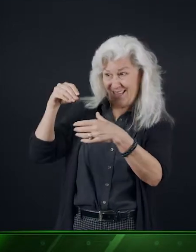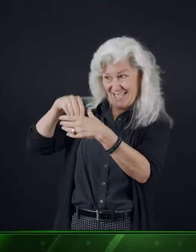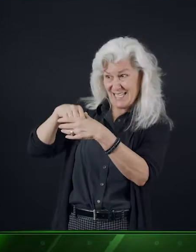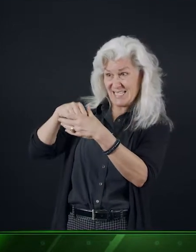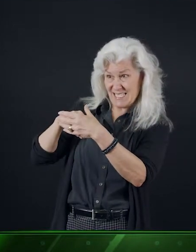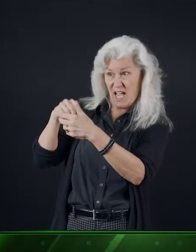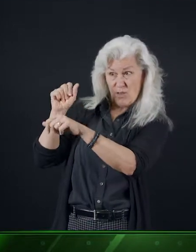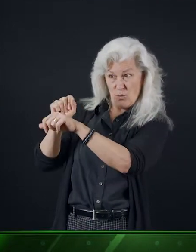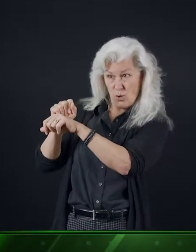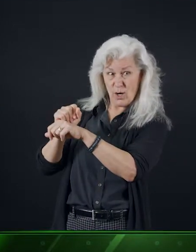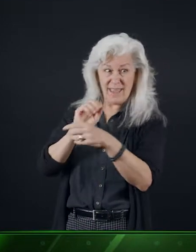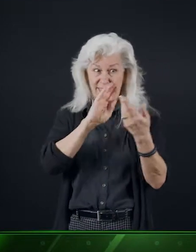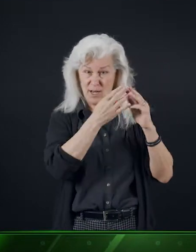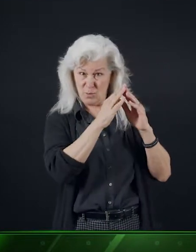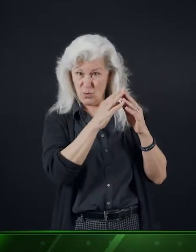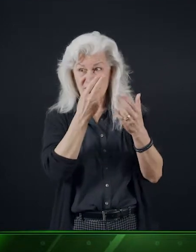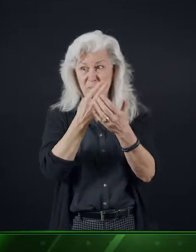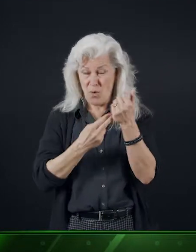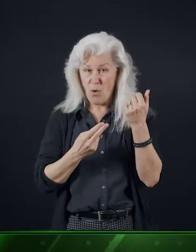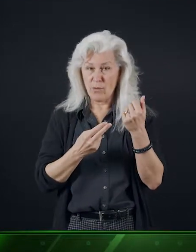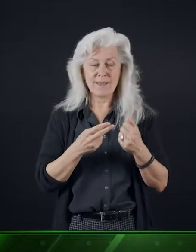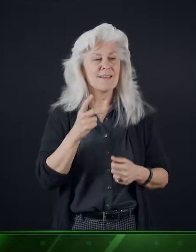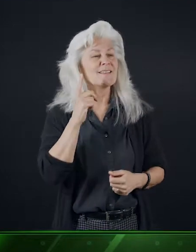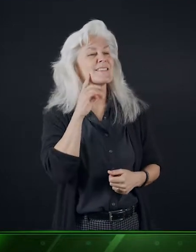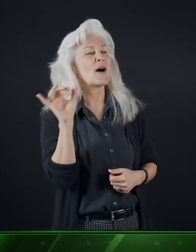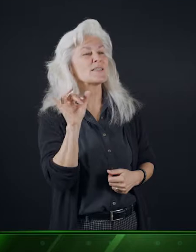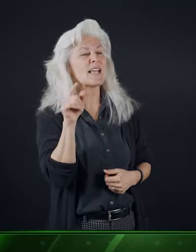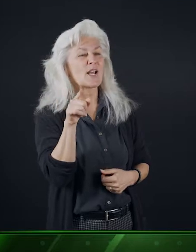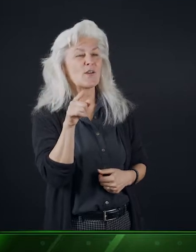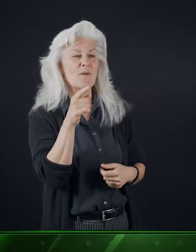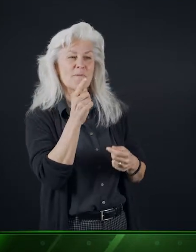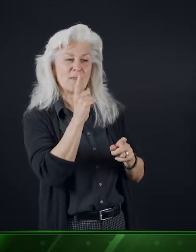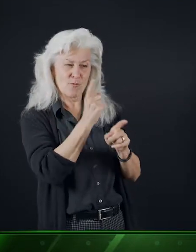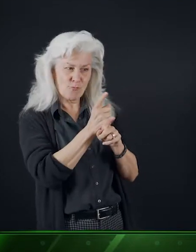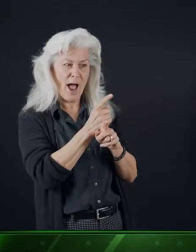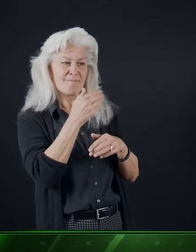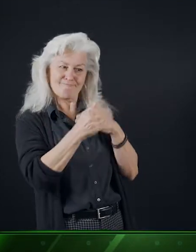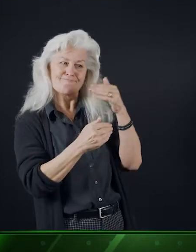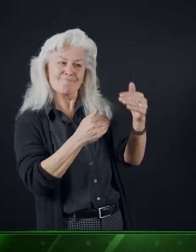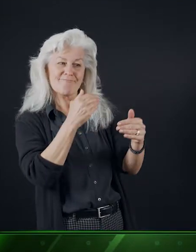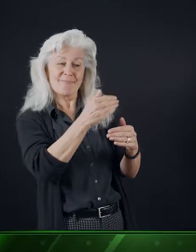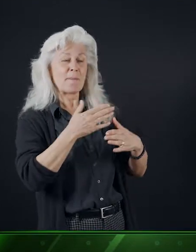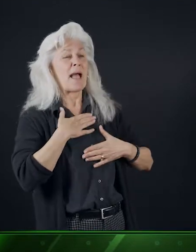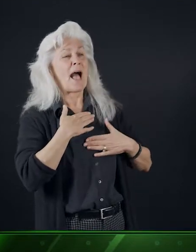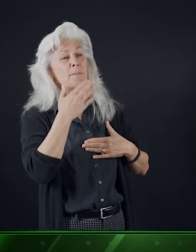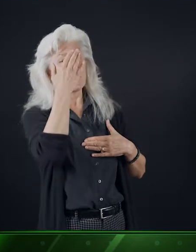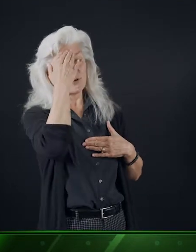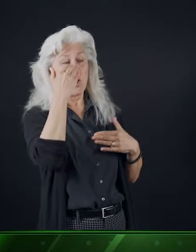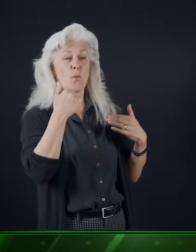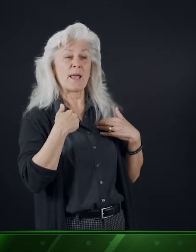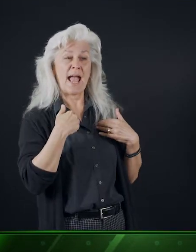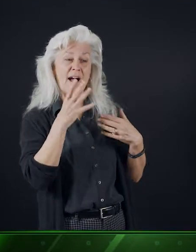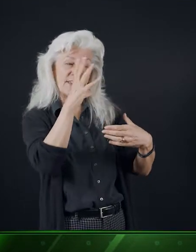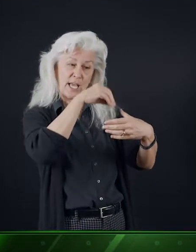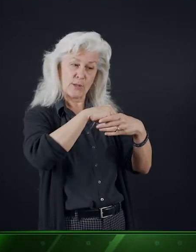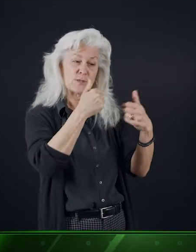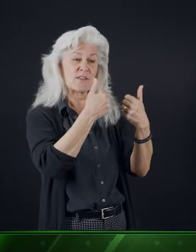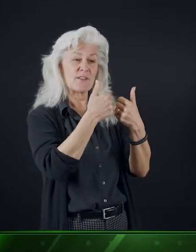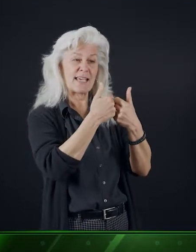It sounds like y'all have been taking the right steps, and I'm very happy to know we've got some great inclusive gaming champions over at 343.